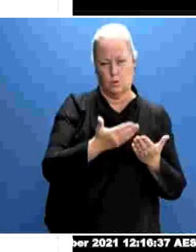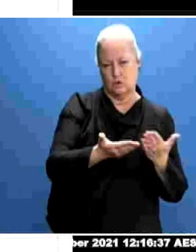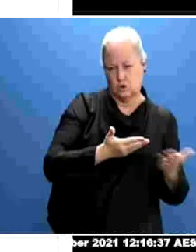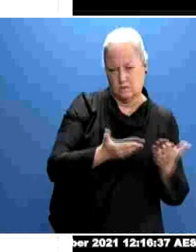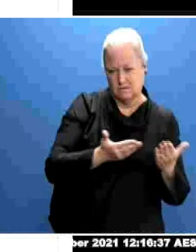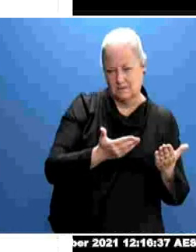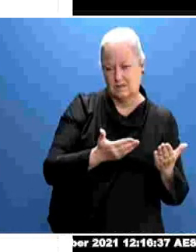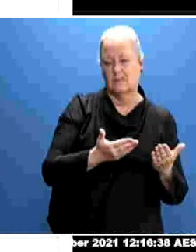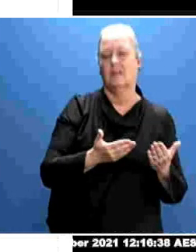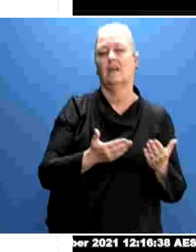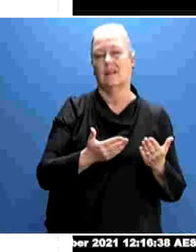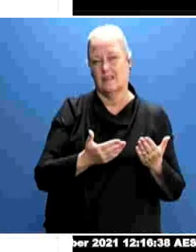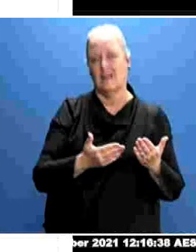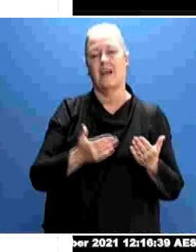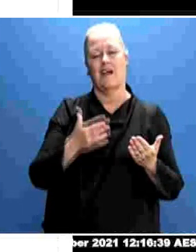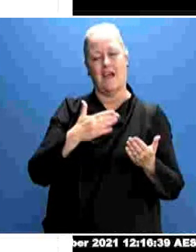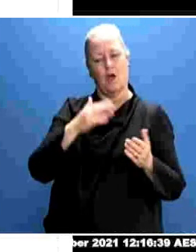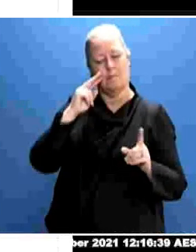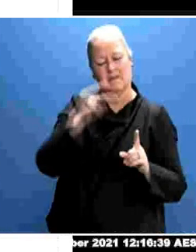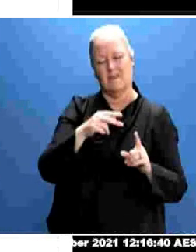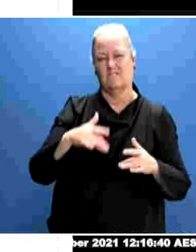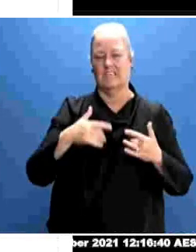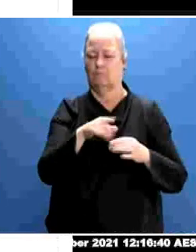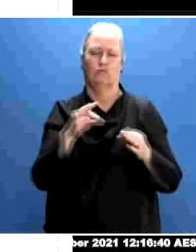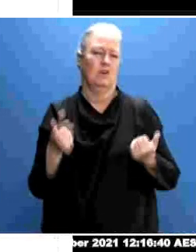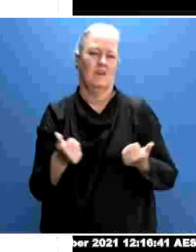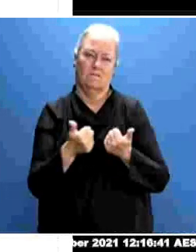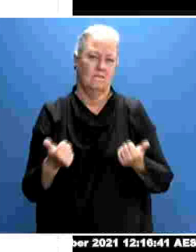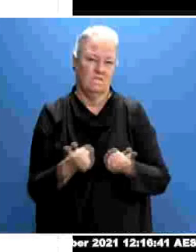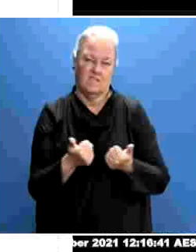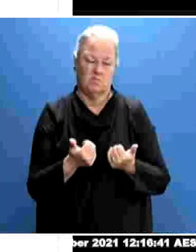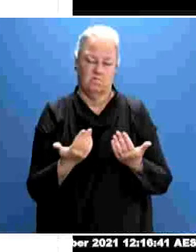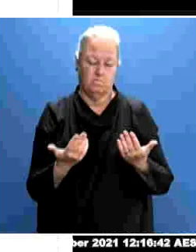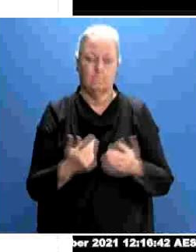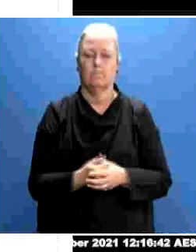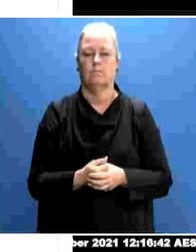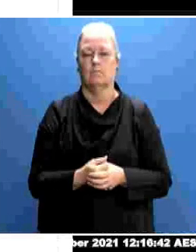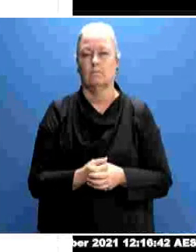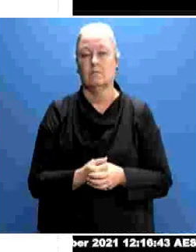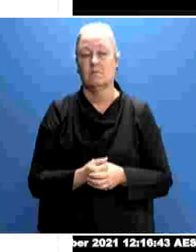not sufficient, and then obviously the letter details broader concerns, that